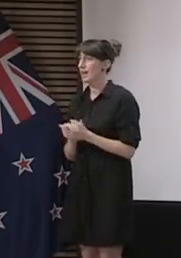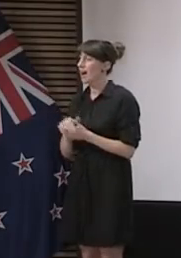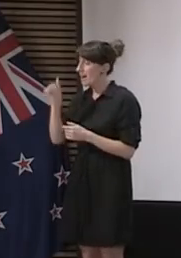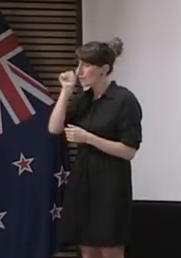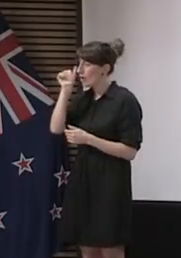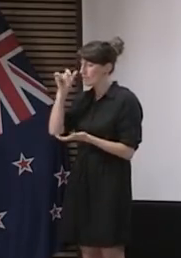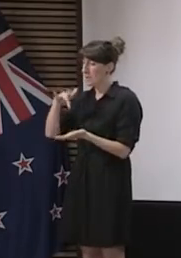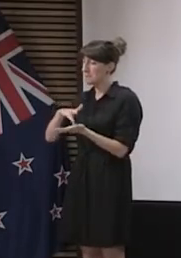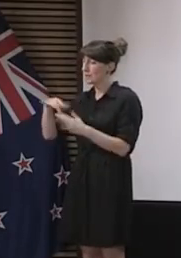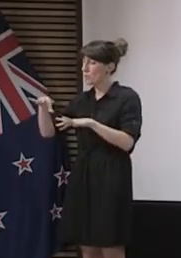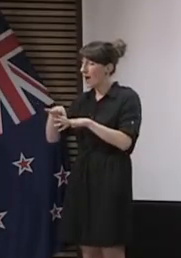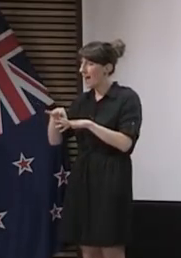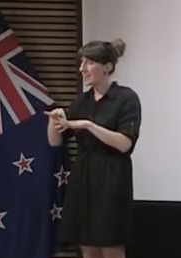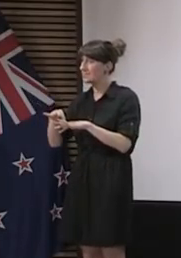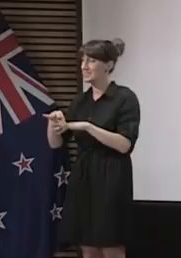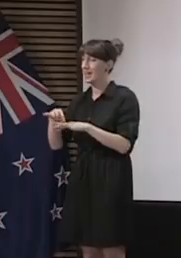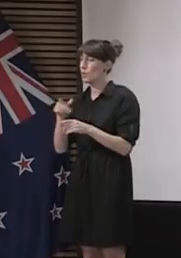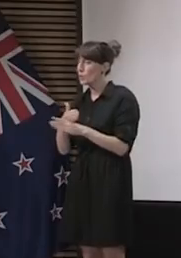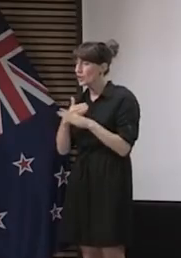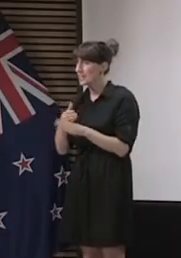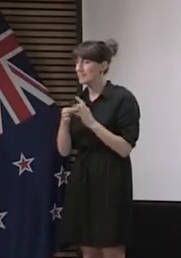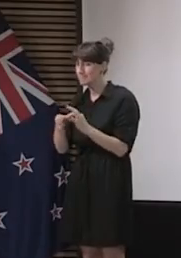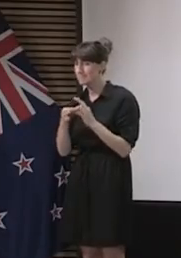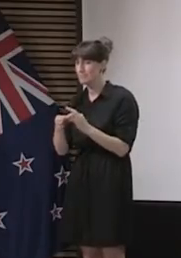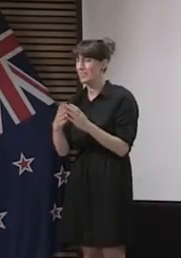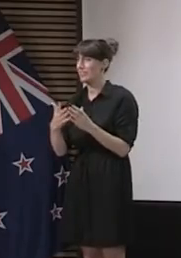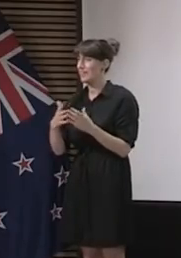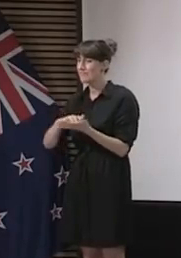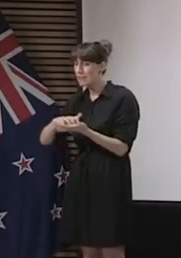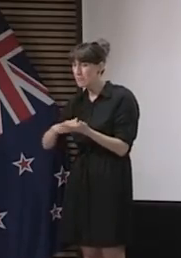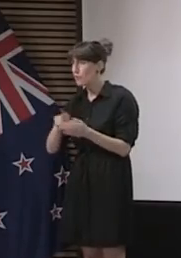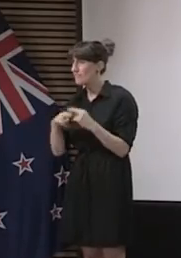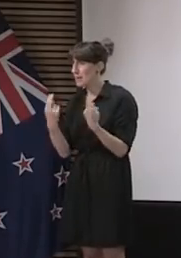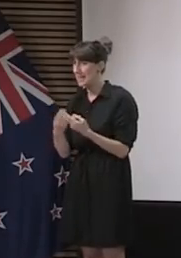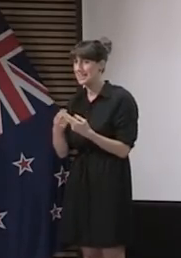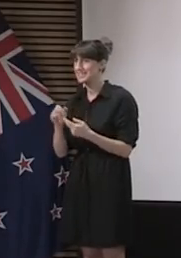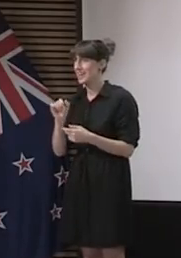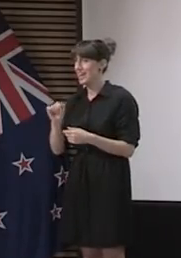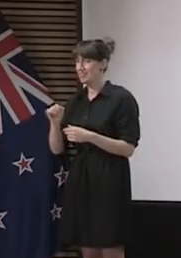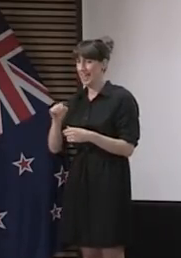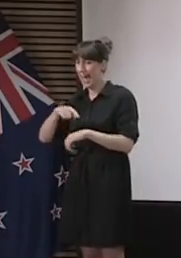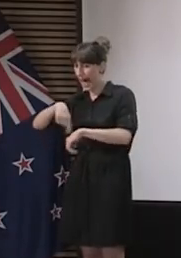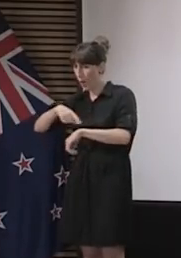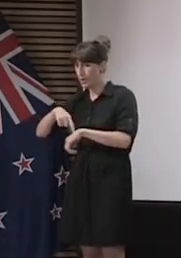of thevulnerable families they workwith where often their workgoes well beyond justmidwifery. I recognise that.